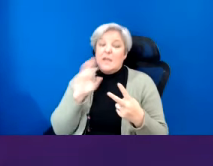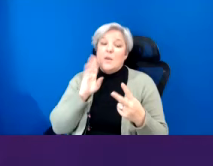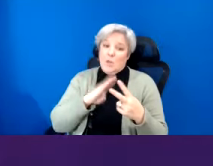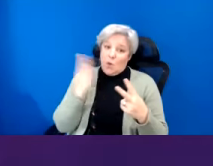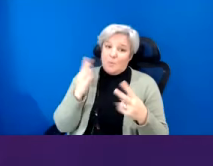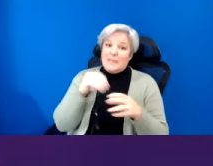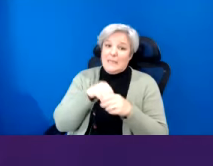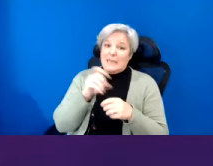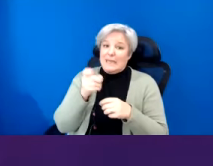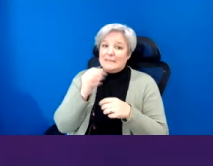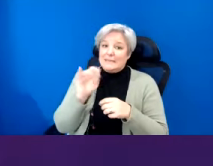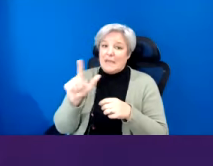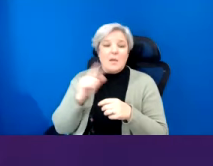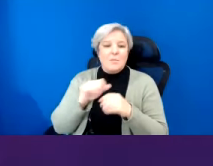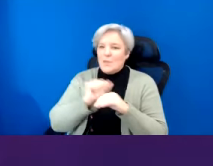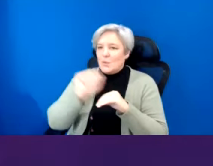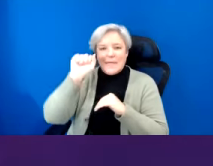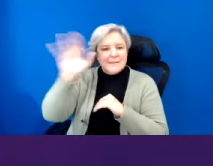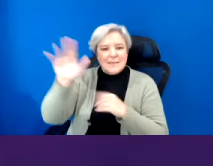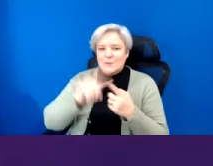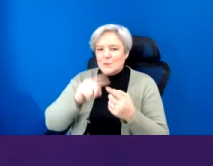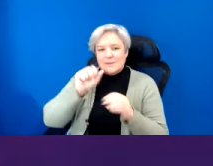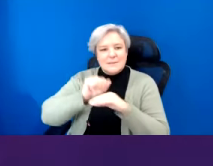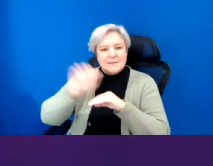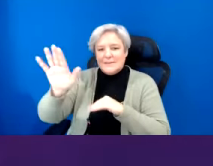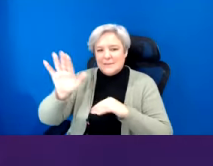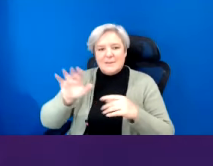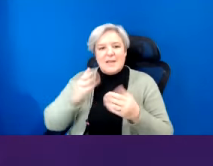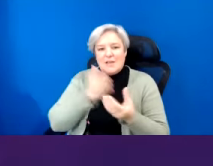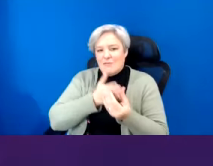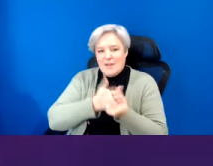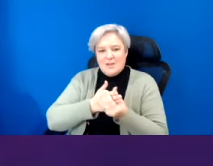But we can't turn those into admissions and records yet because we need to do some work inside of Excel.